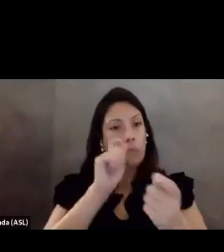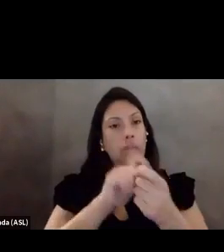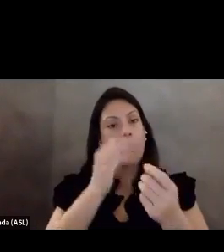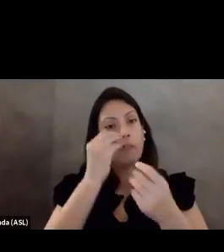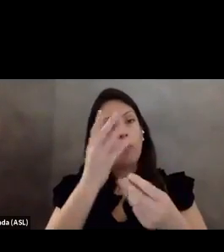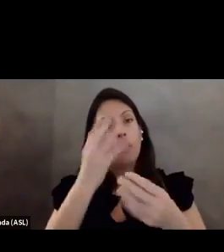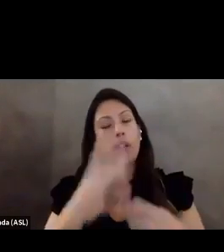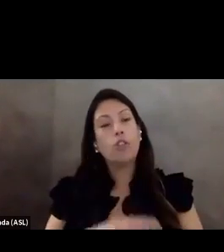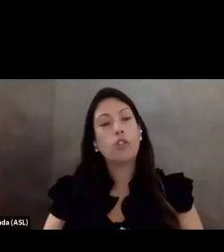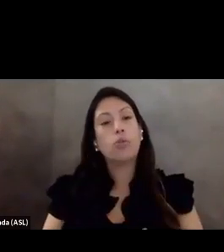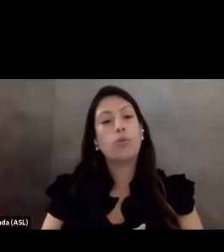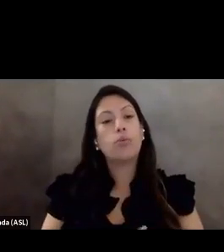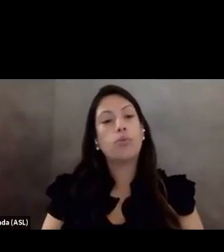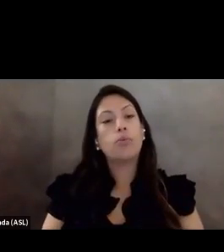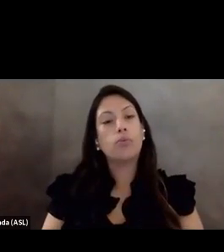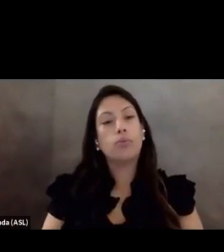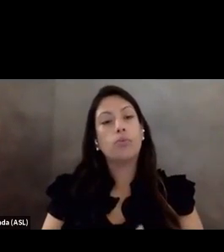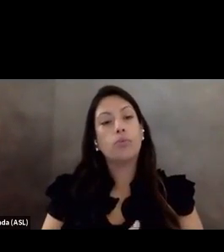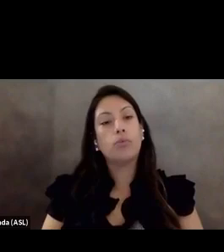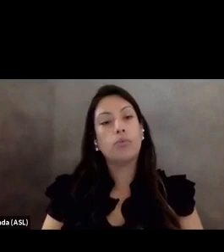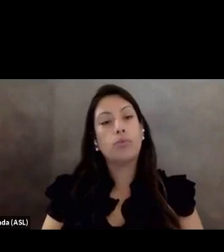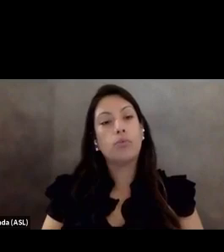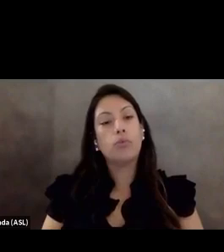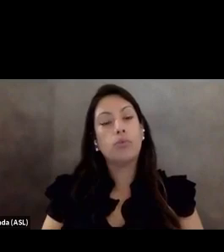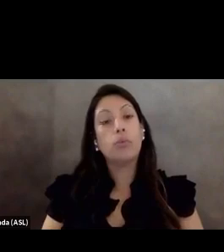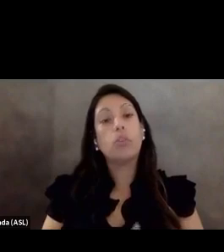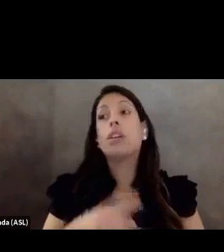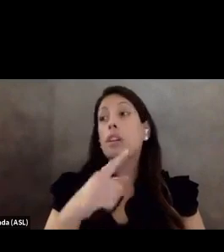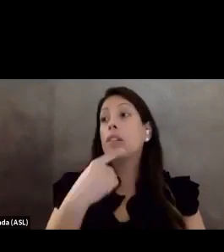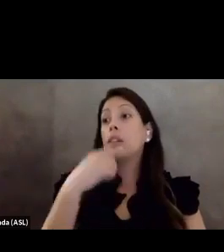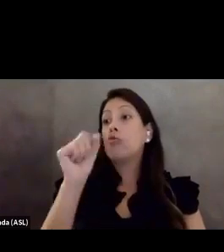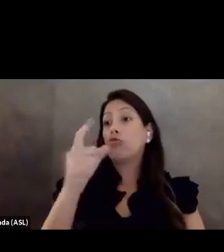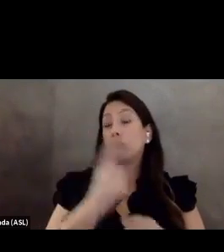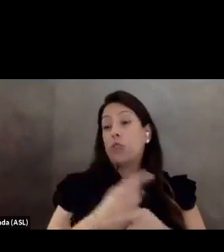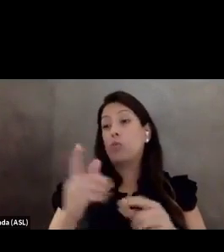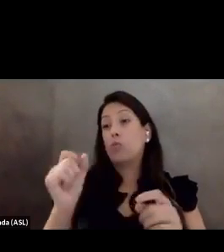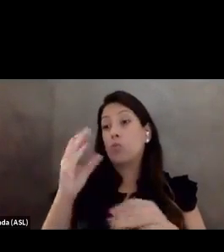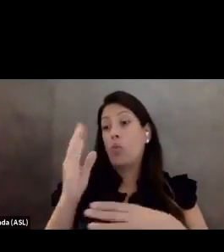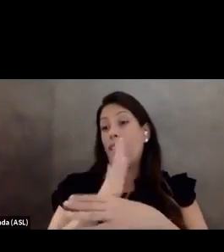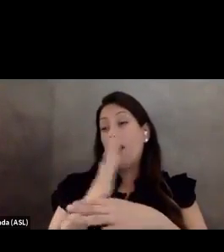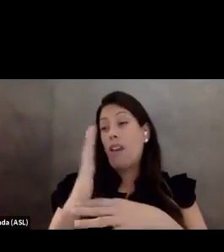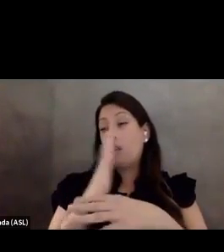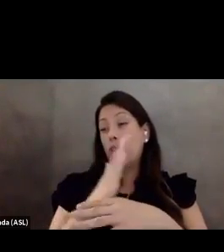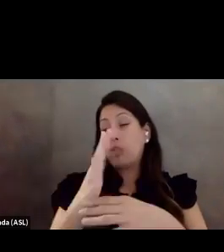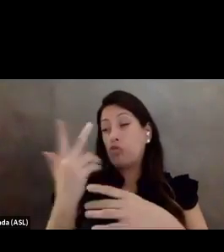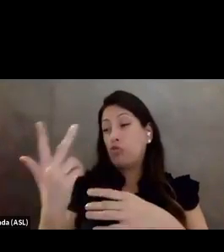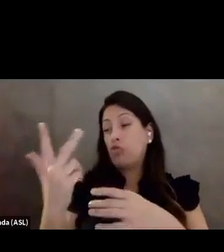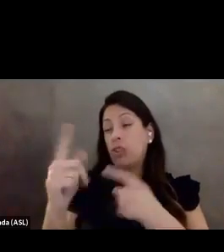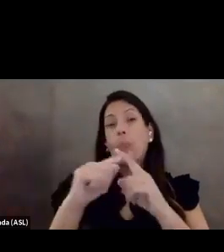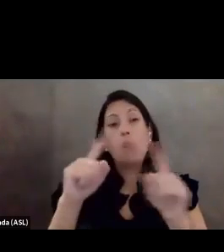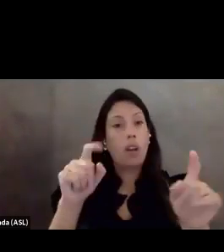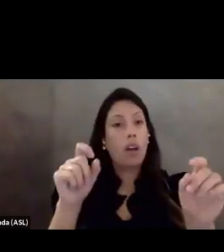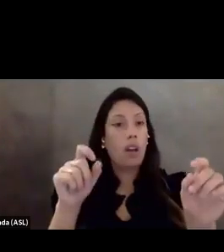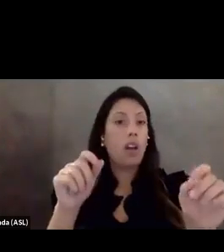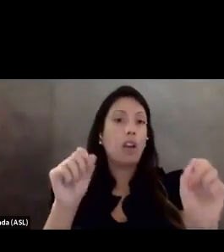And even though that averages agree, the range could be anywhere from zero to 30 contacts per case, really.